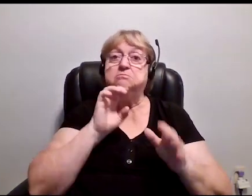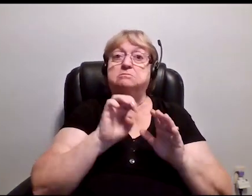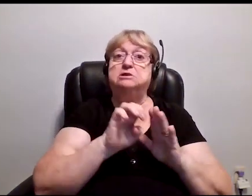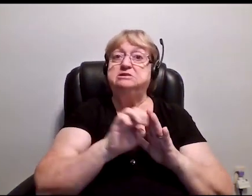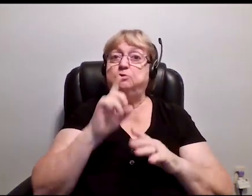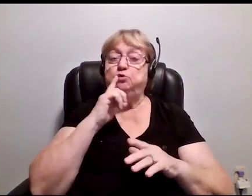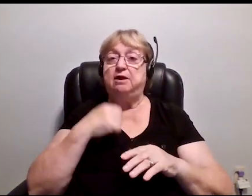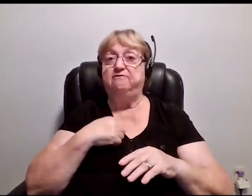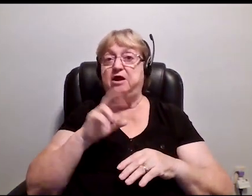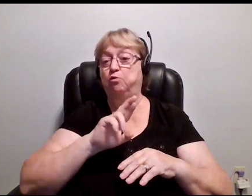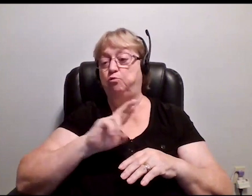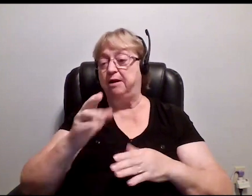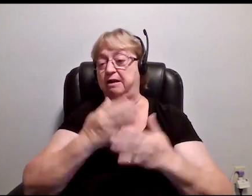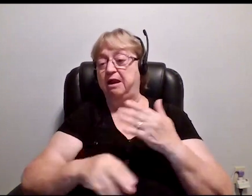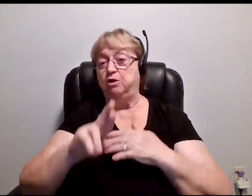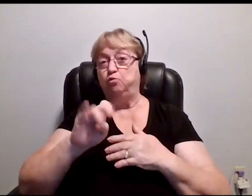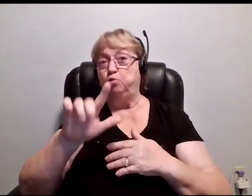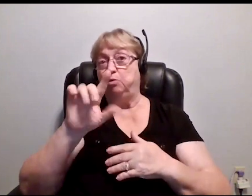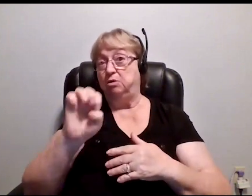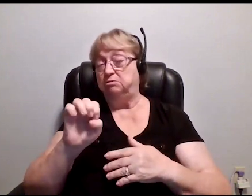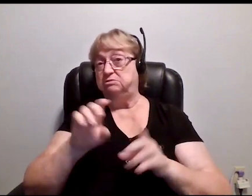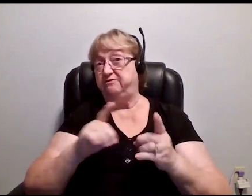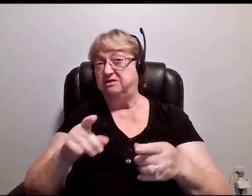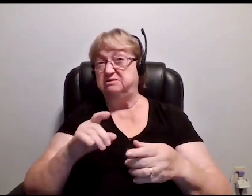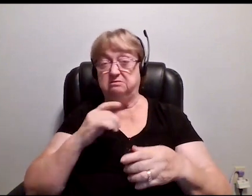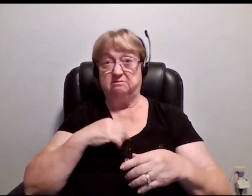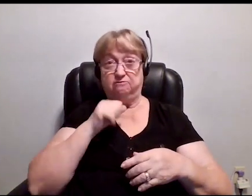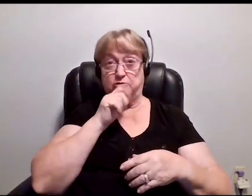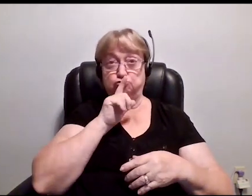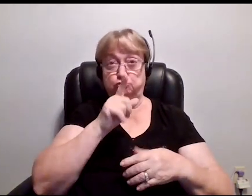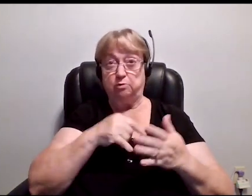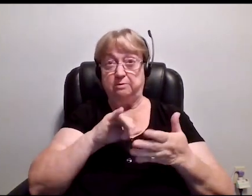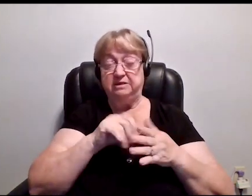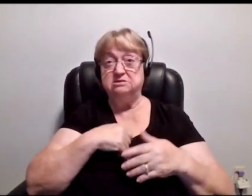and if you're not familiar, the right-hand rule is a physics rule where you use your right hand to see vectors.